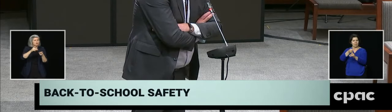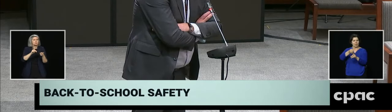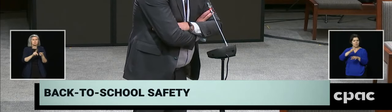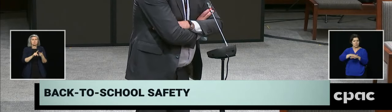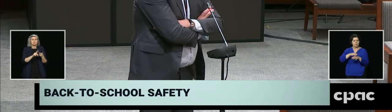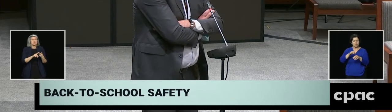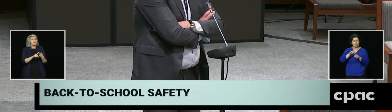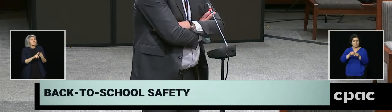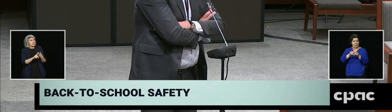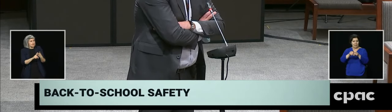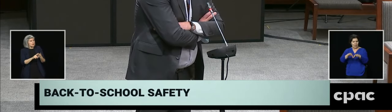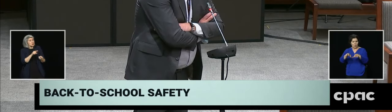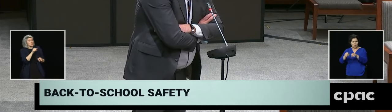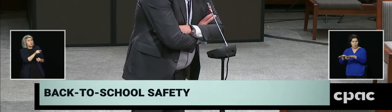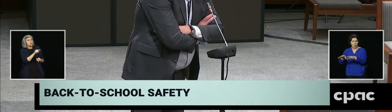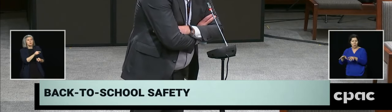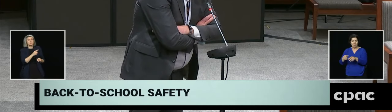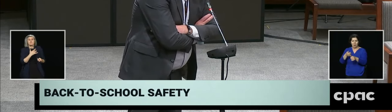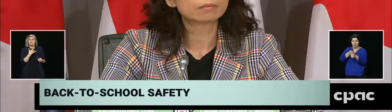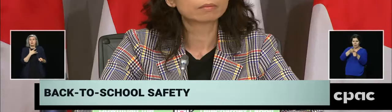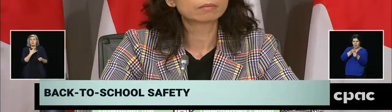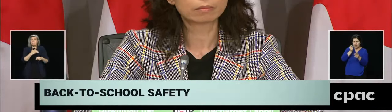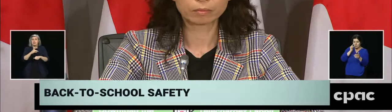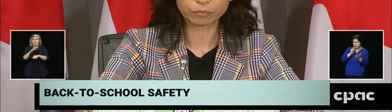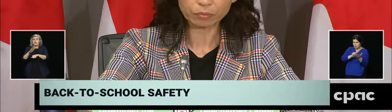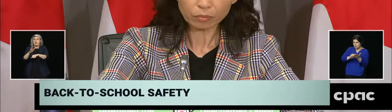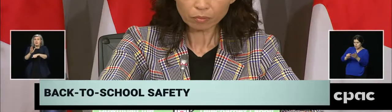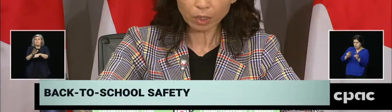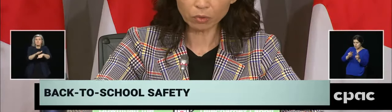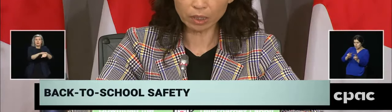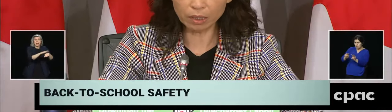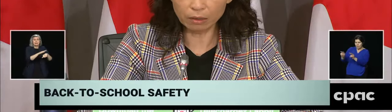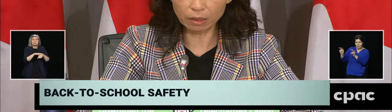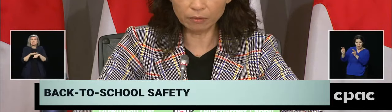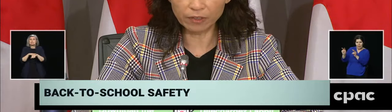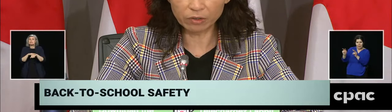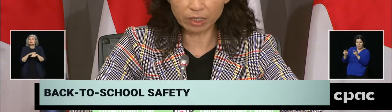DRAMATICALLY IN THE COHORT OF PEOPLE GOING TO SCHOOL WOULD